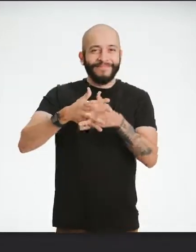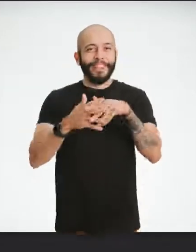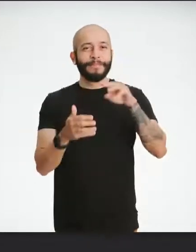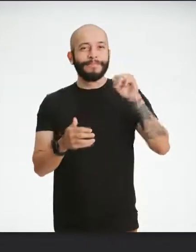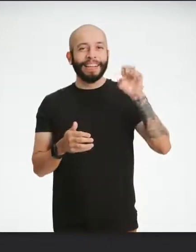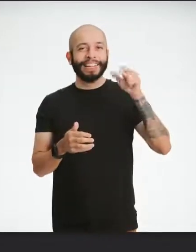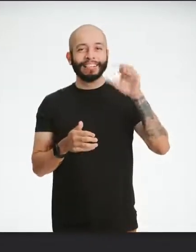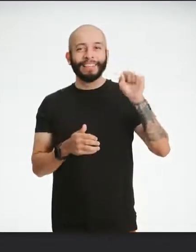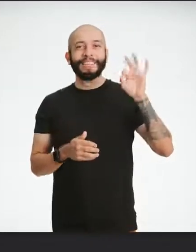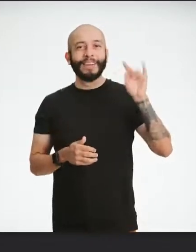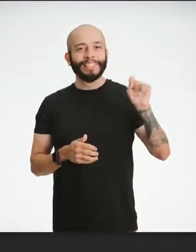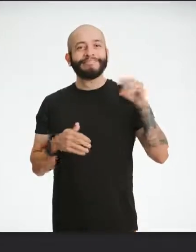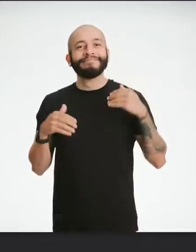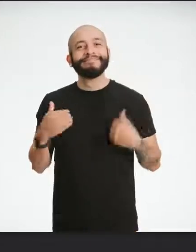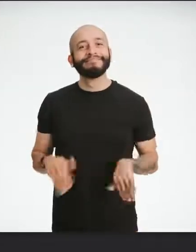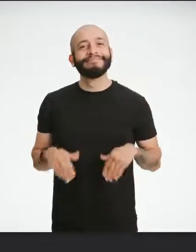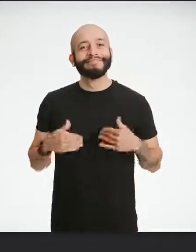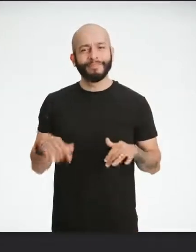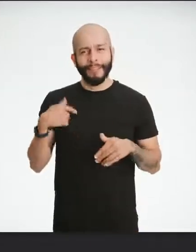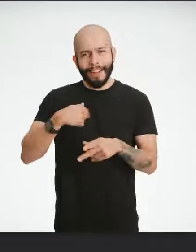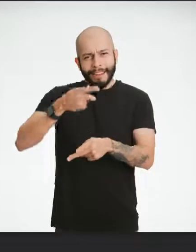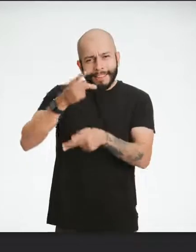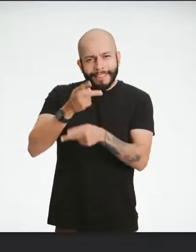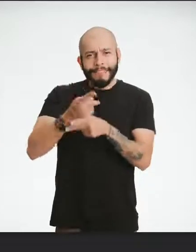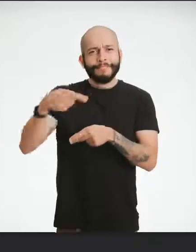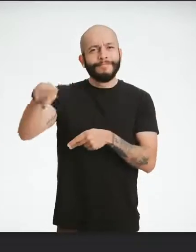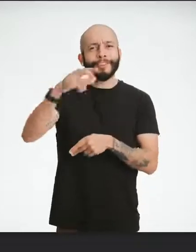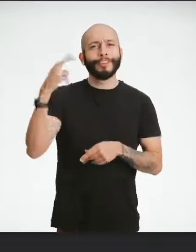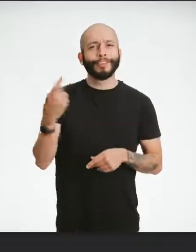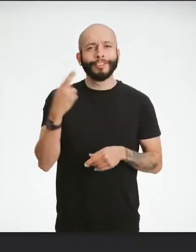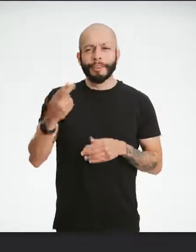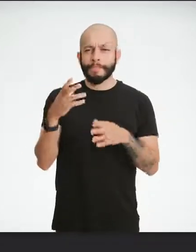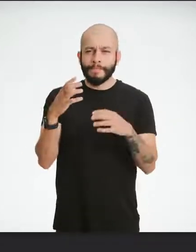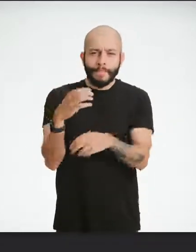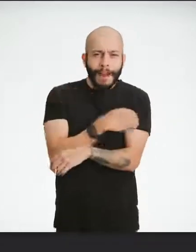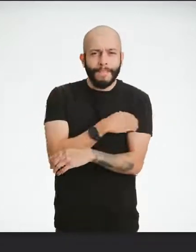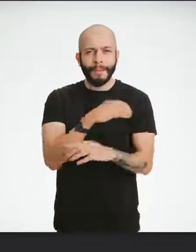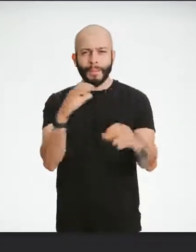We take care of giving your users powerful communication tools so you can focus on the